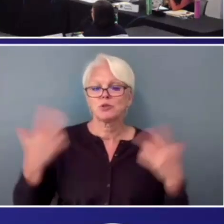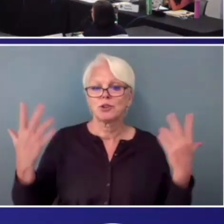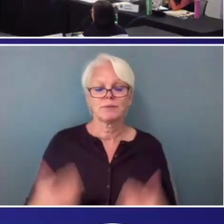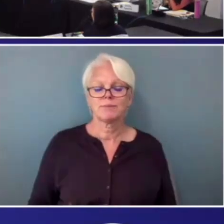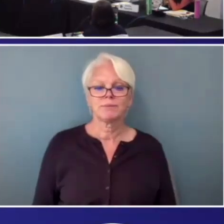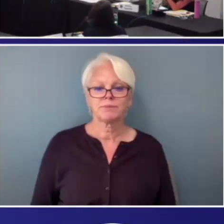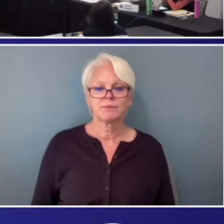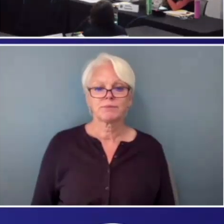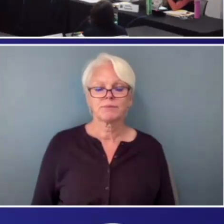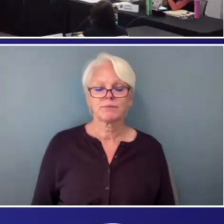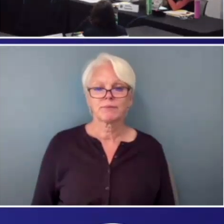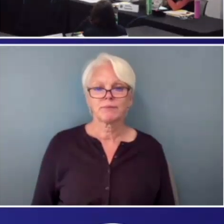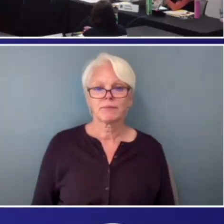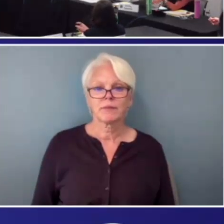No. Bat signal. Eric Hardy, please.